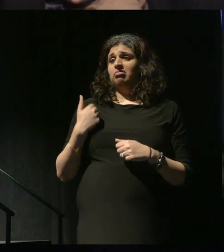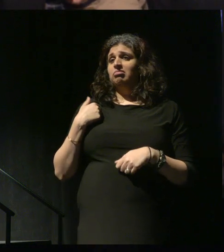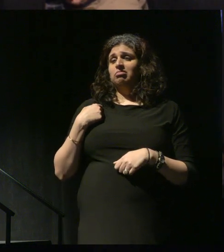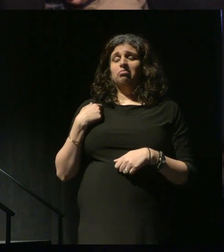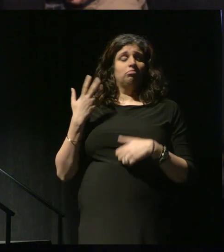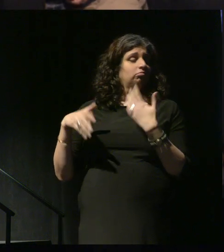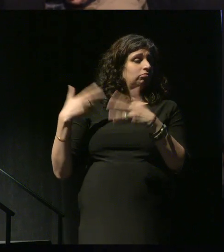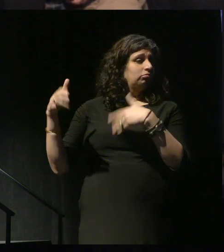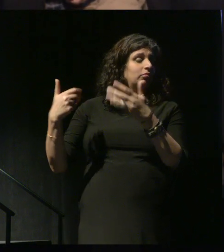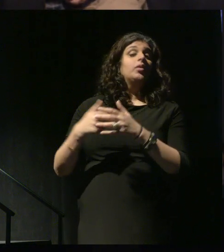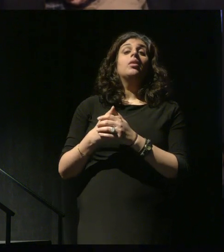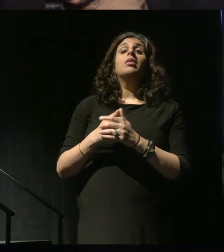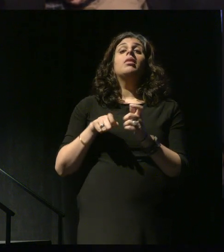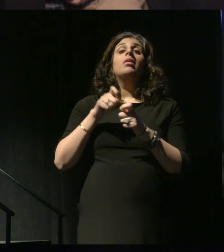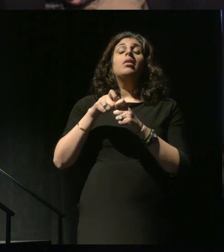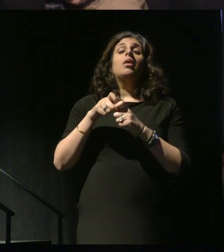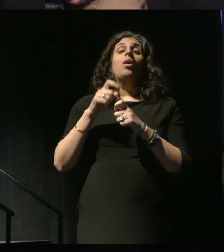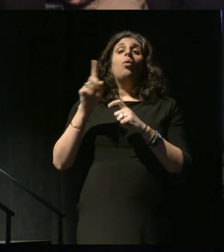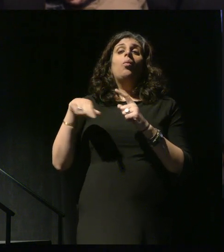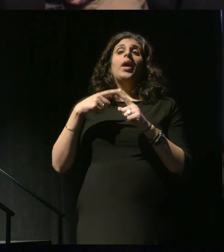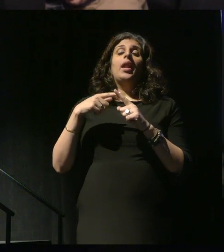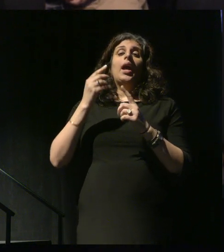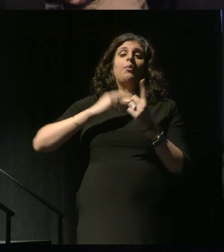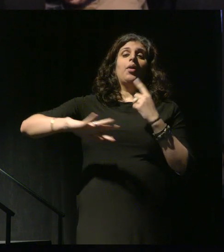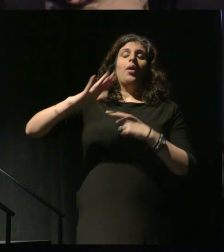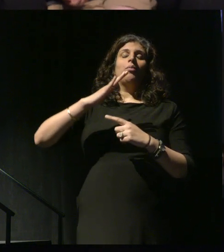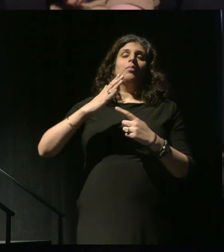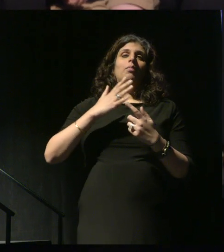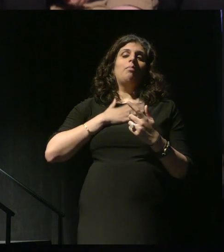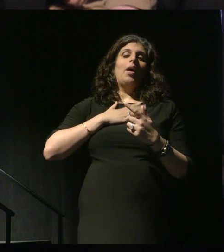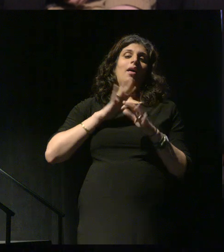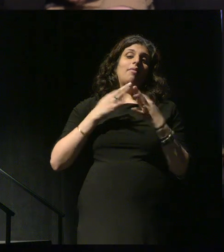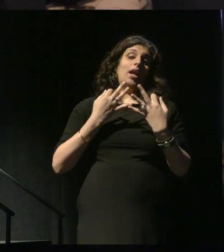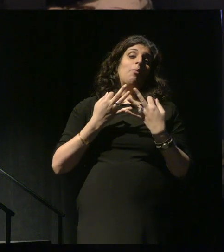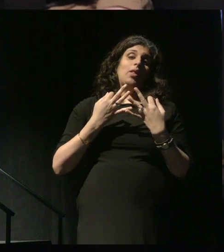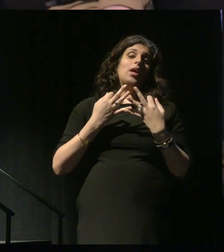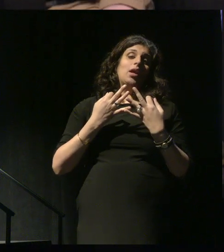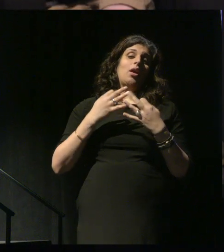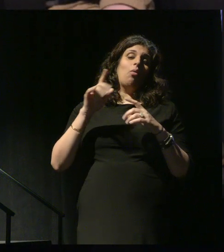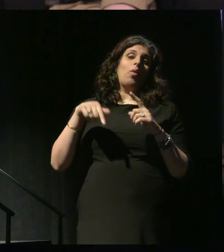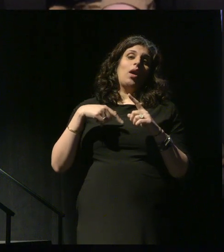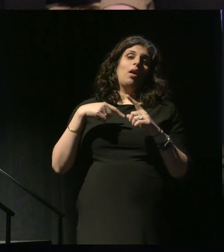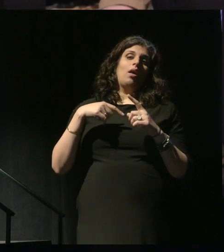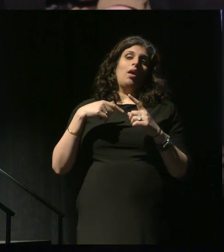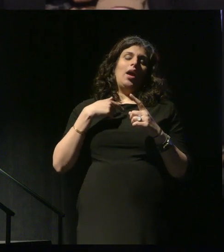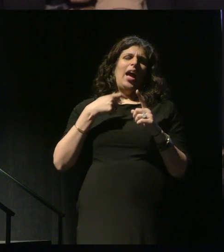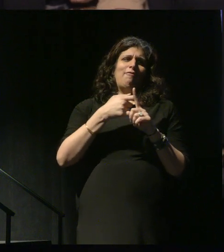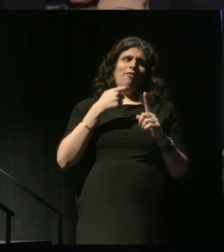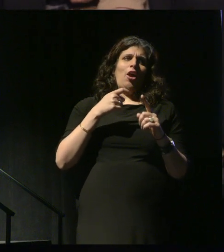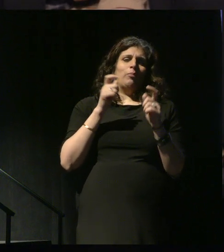especially when I'm around, you know my family when I'm around, you know, I come from a small